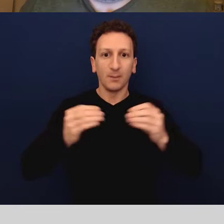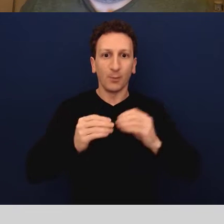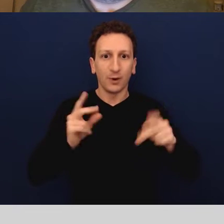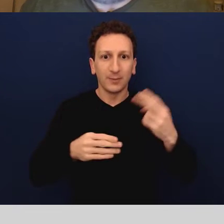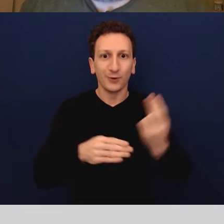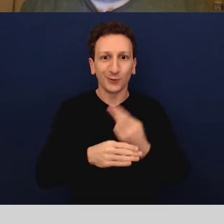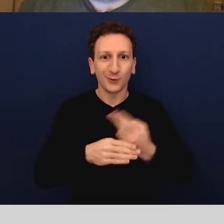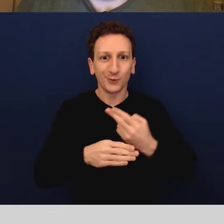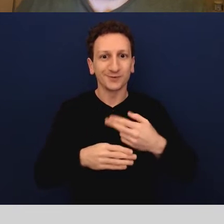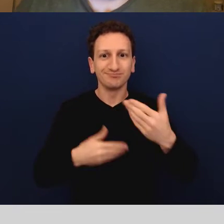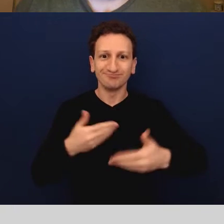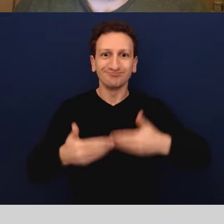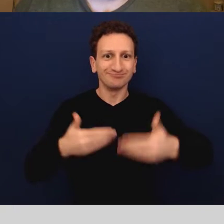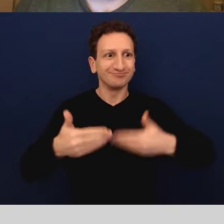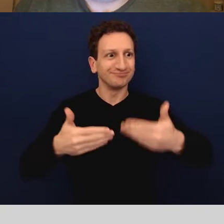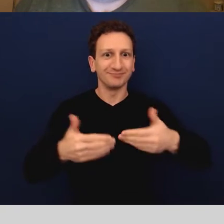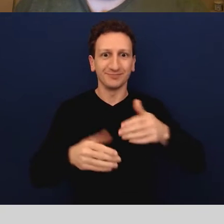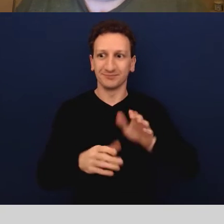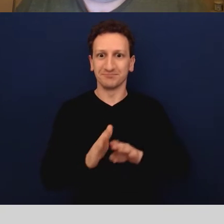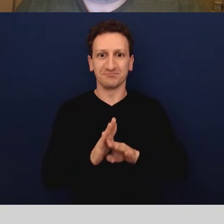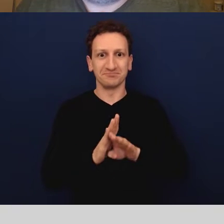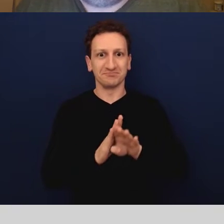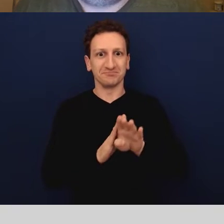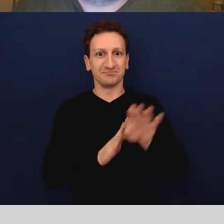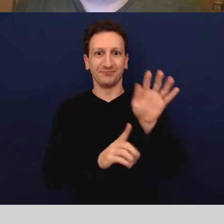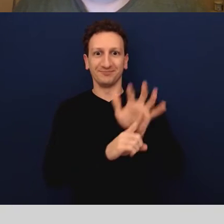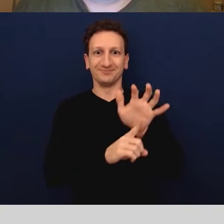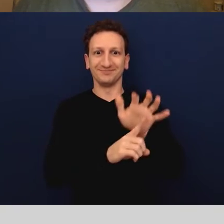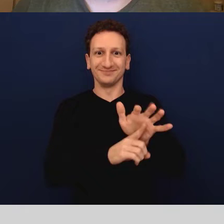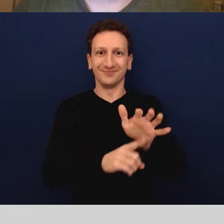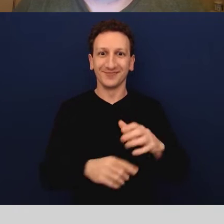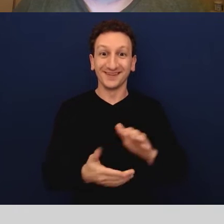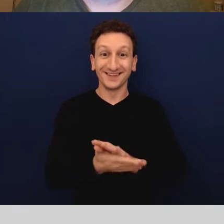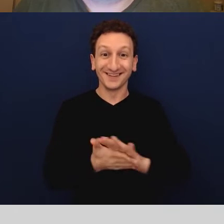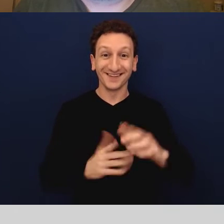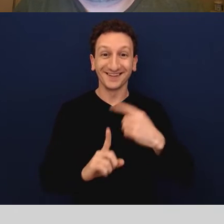That's not good news because we all know what happens when something works well.